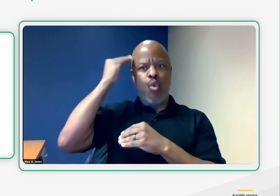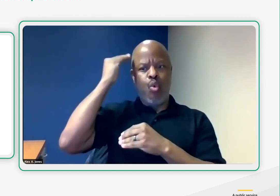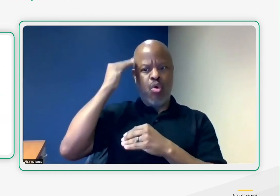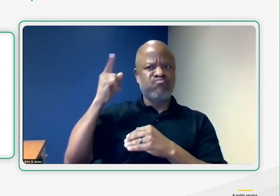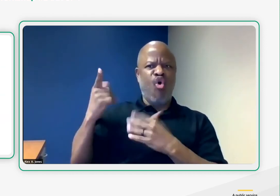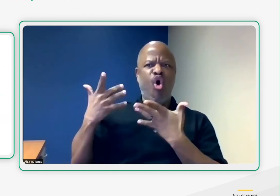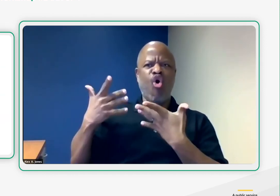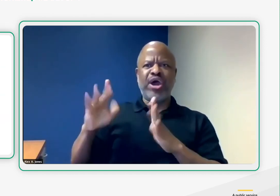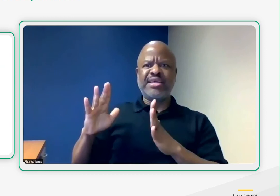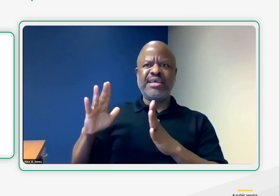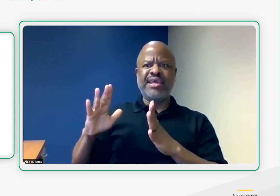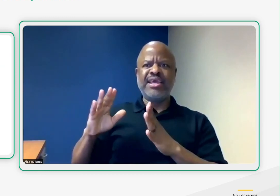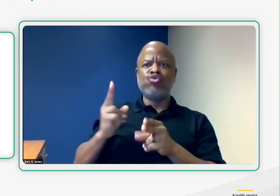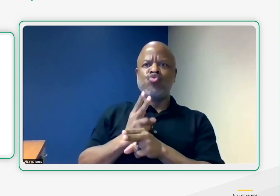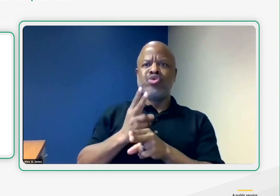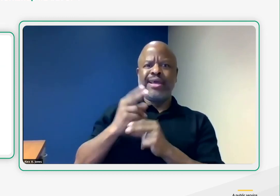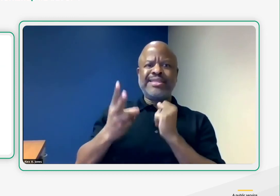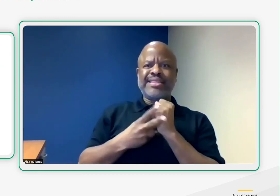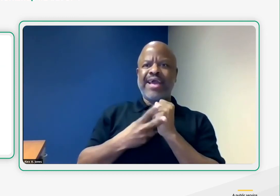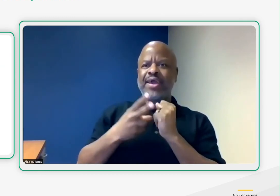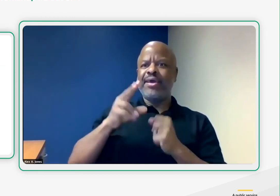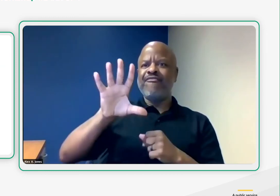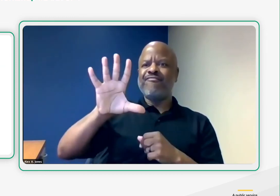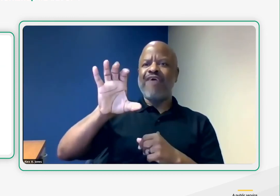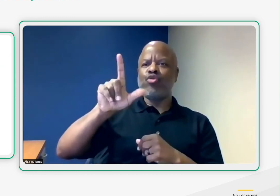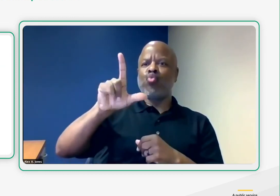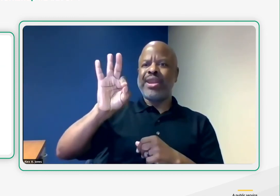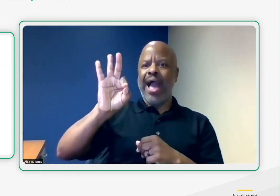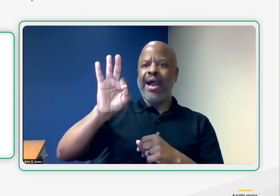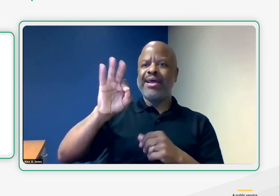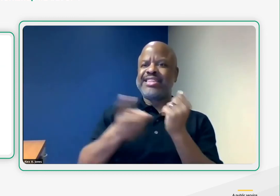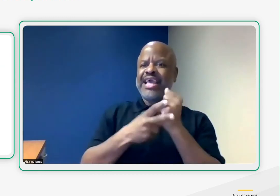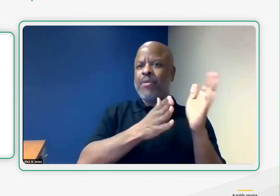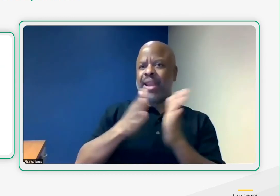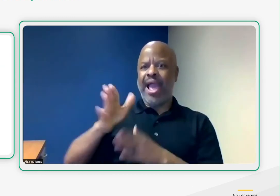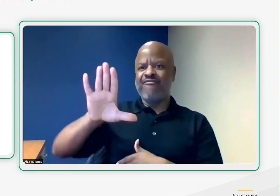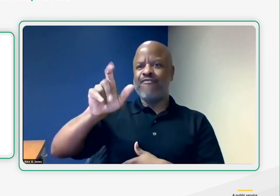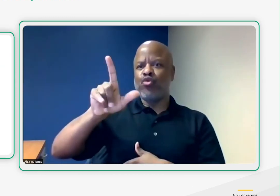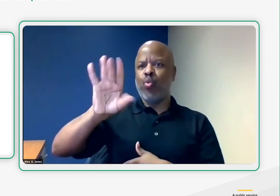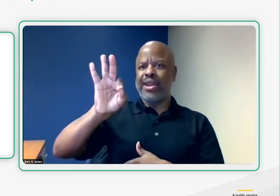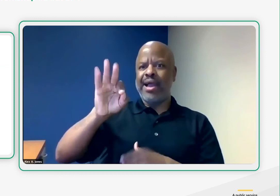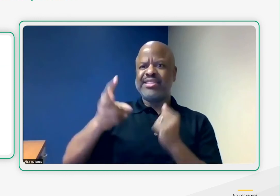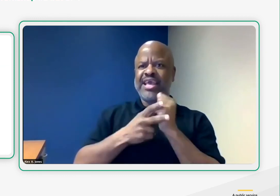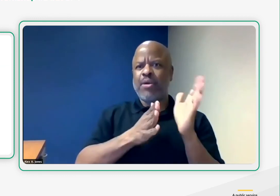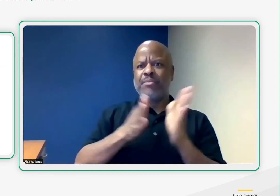. . . it's like a 529 or something like that.